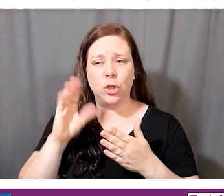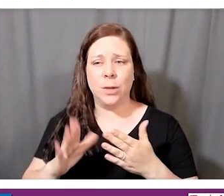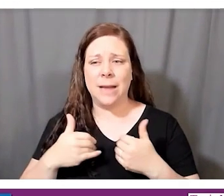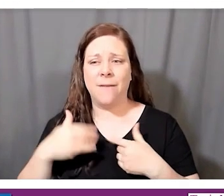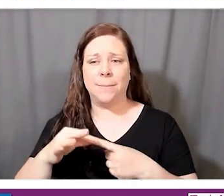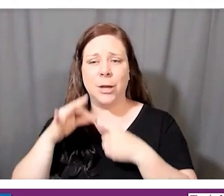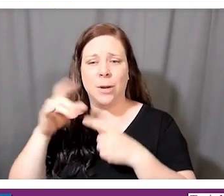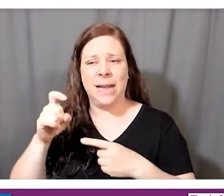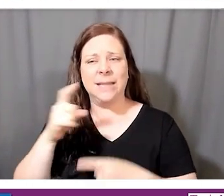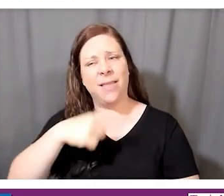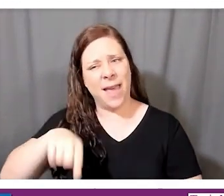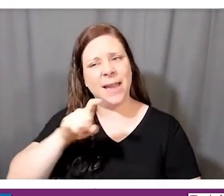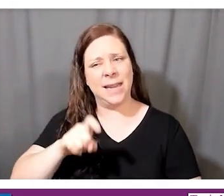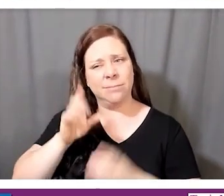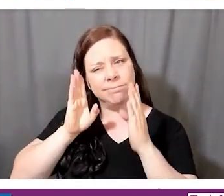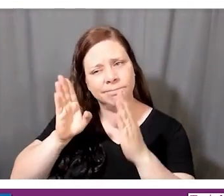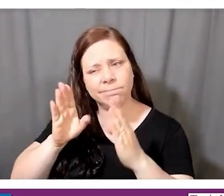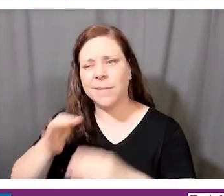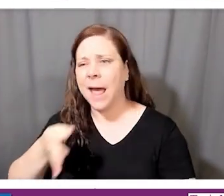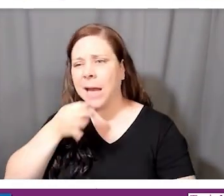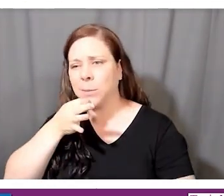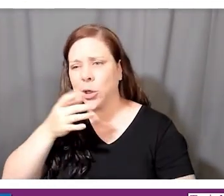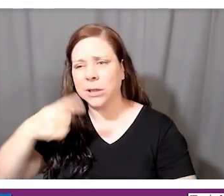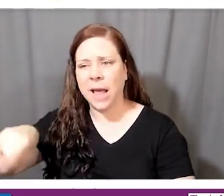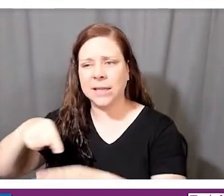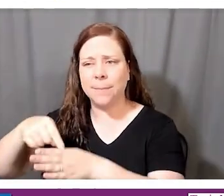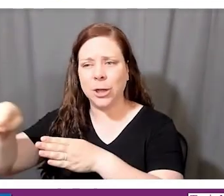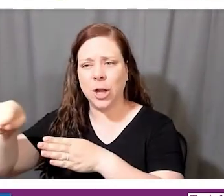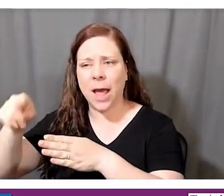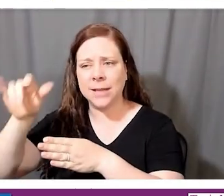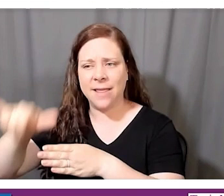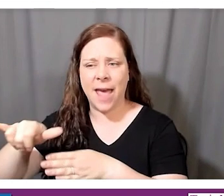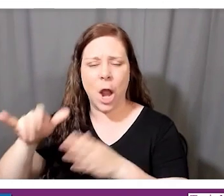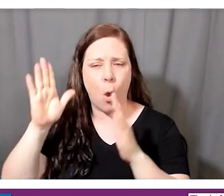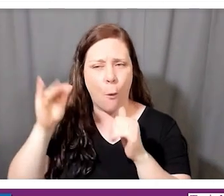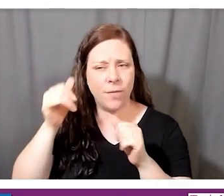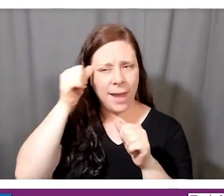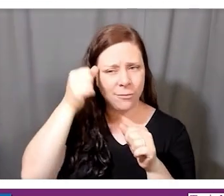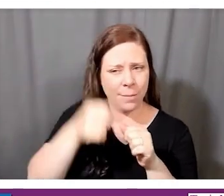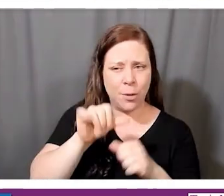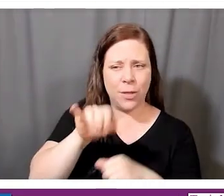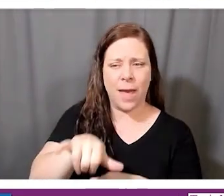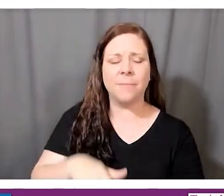that they work with that specialize in that. So I hope they keep that in mind. Yeah, that's a very good point.